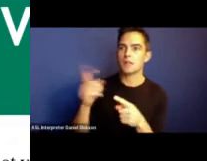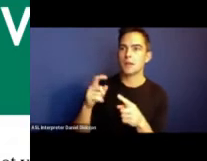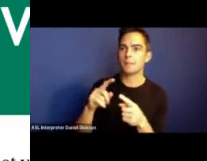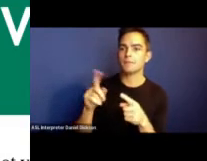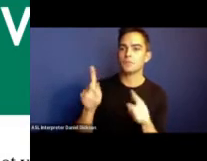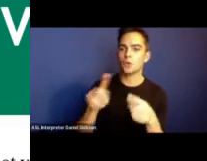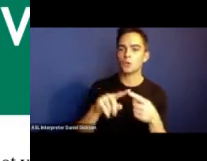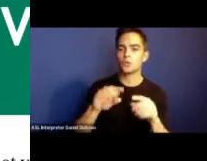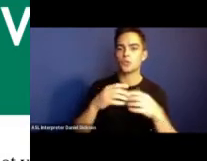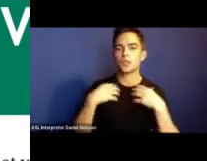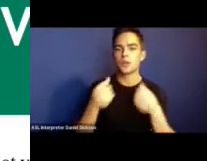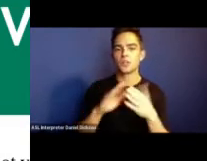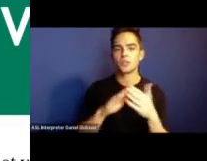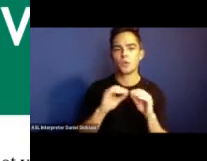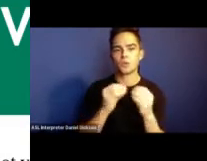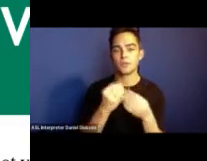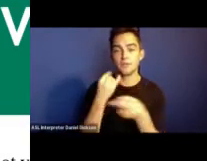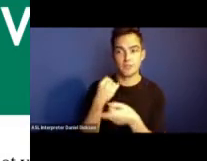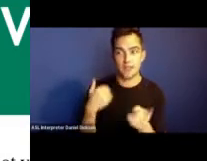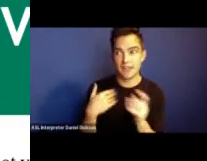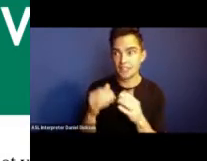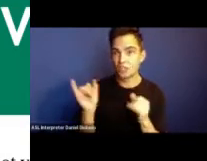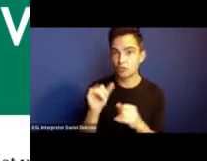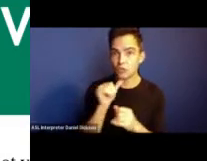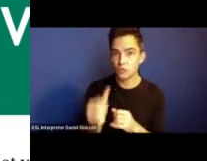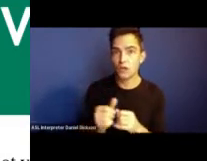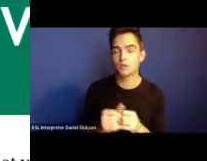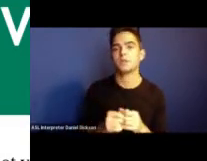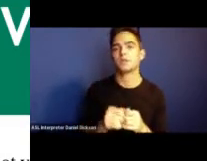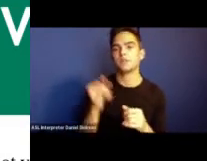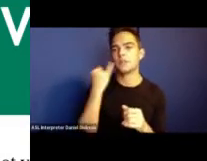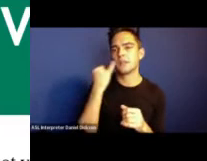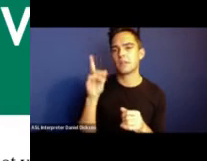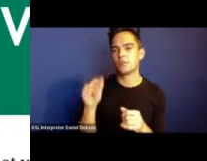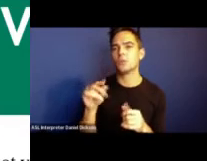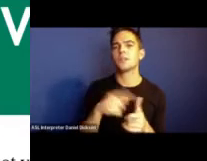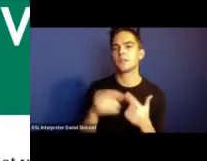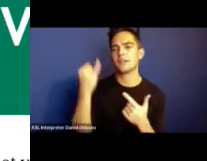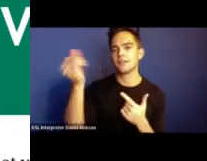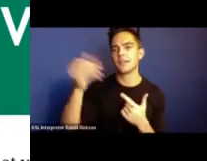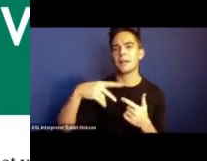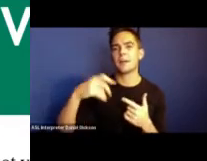organizations had insurance. And so if they do then the idea being that the peer would connect them with the